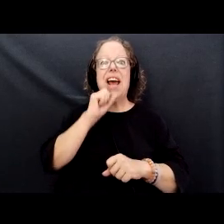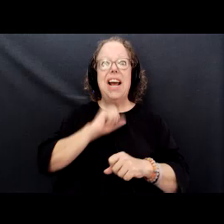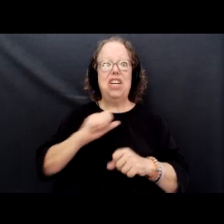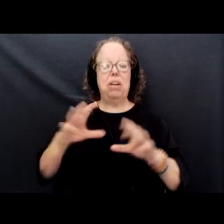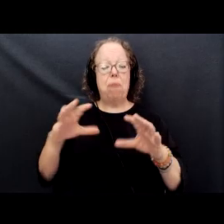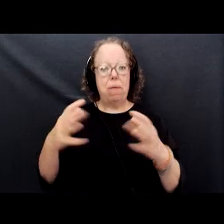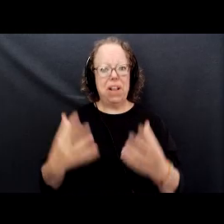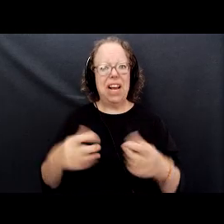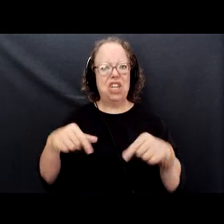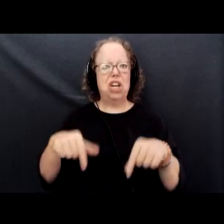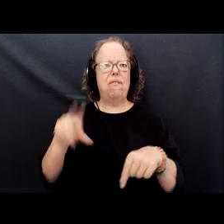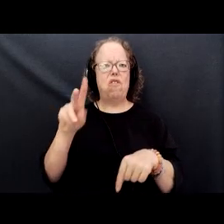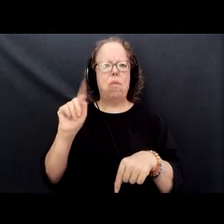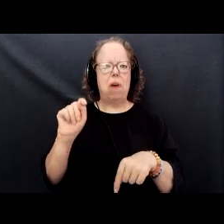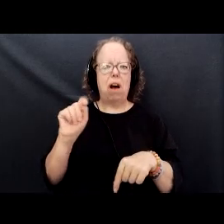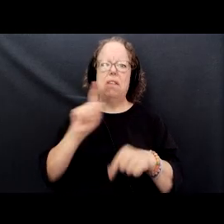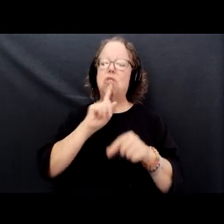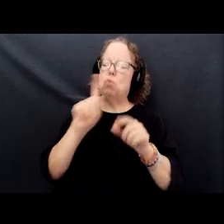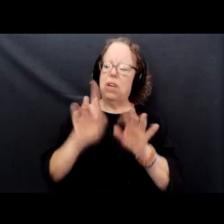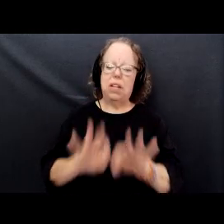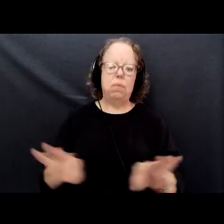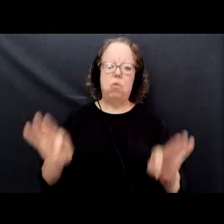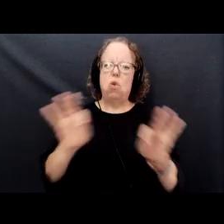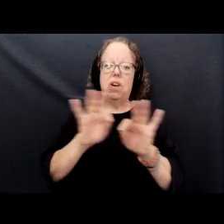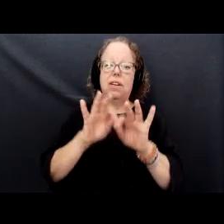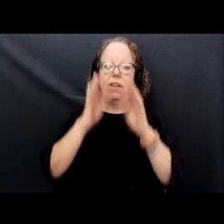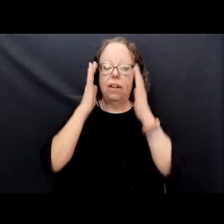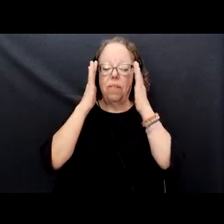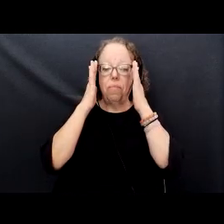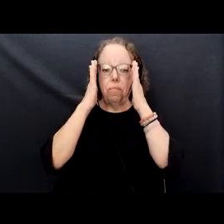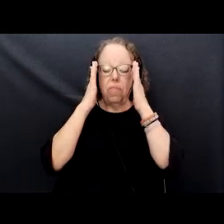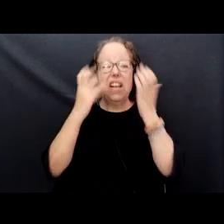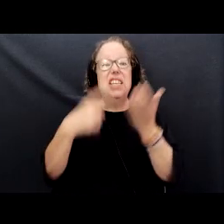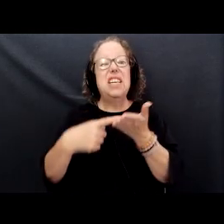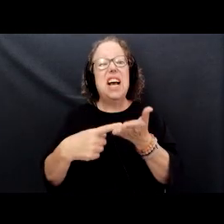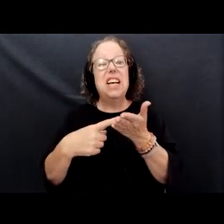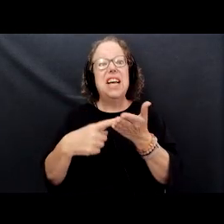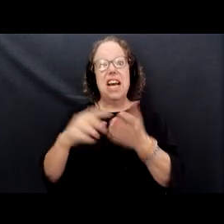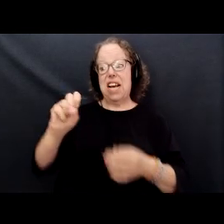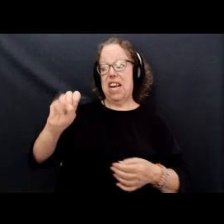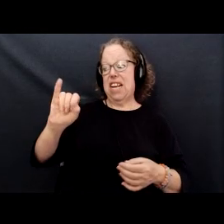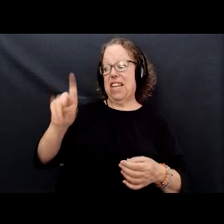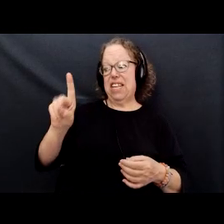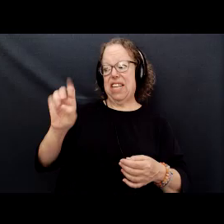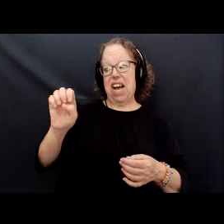it is very important. So let's discuss how sidewalks are managed and maintained within the